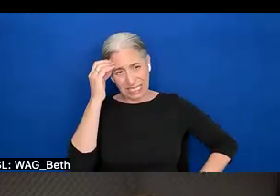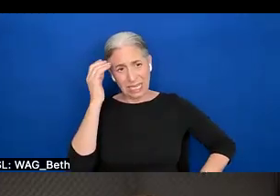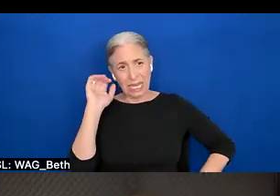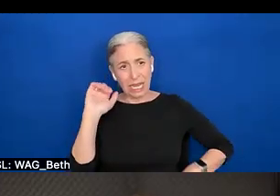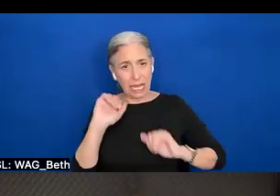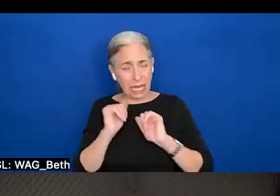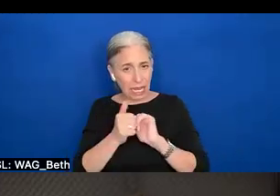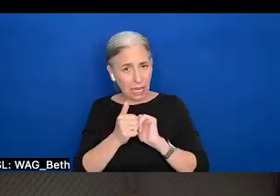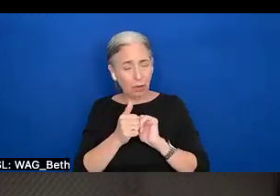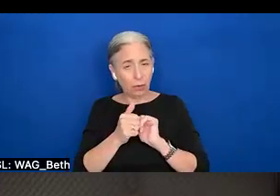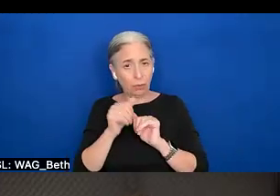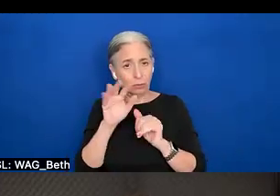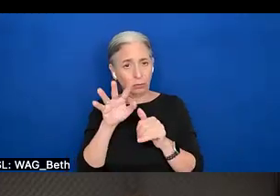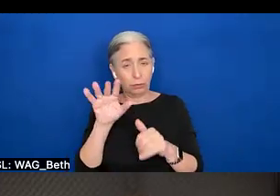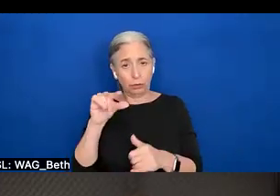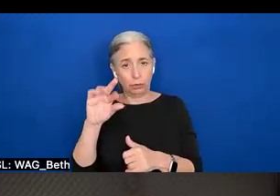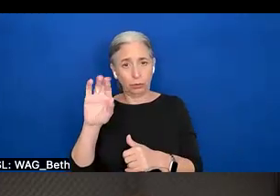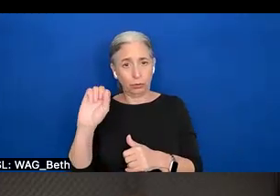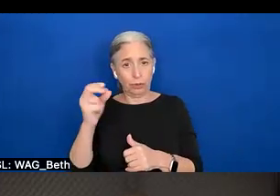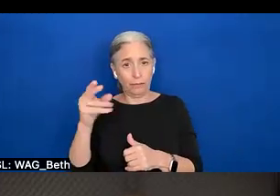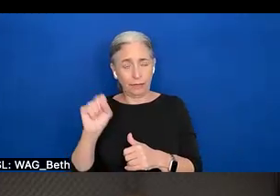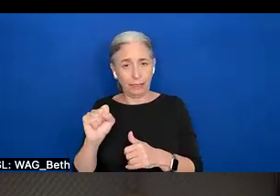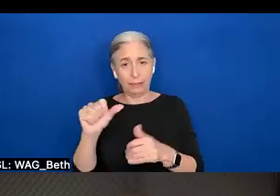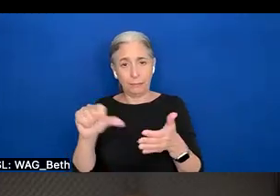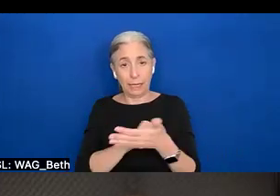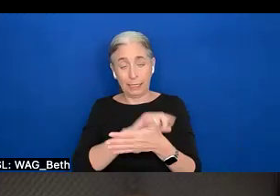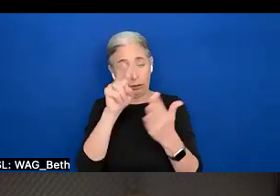graphic page is read, you can jump between paragraph